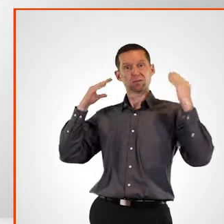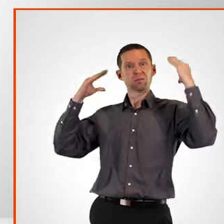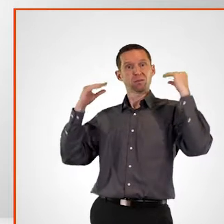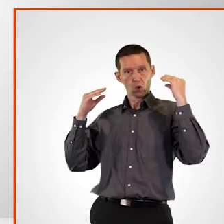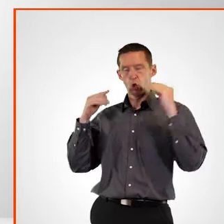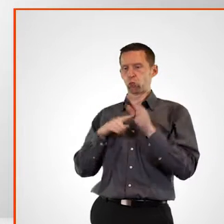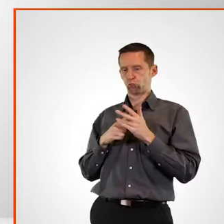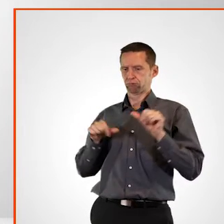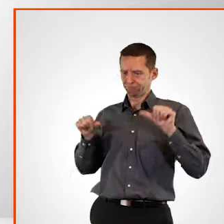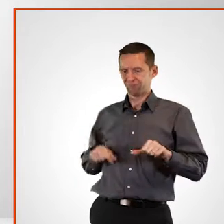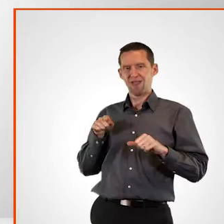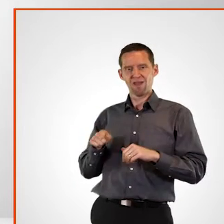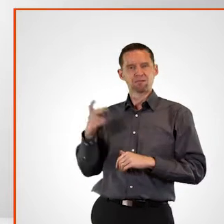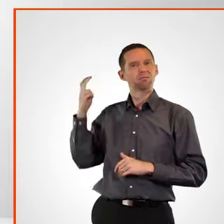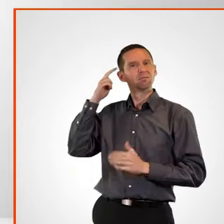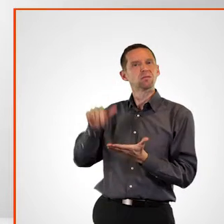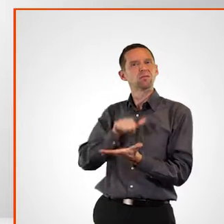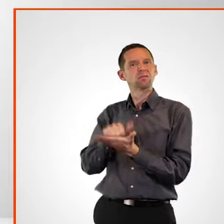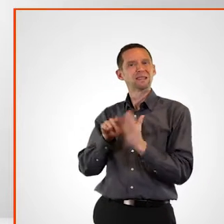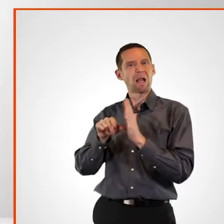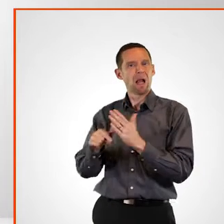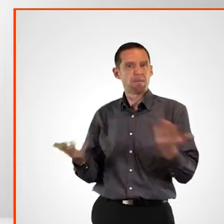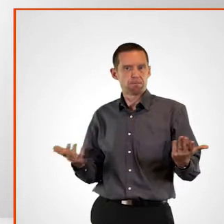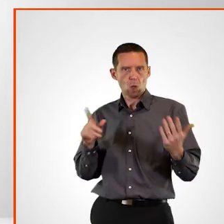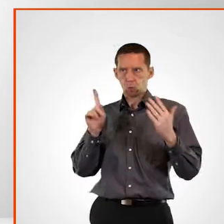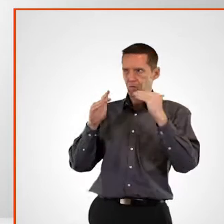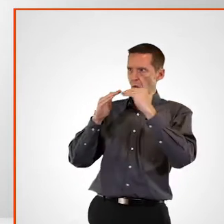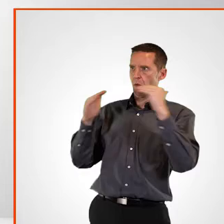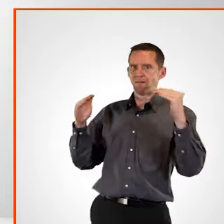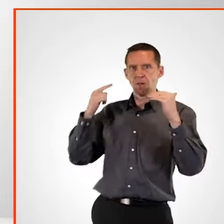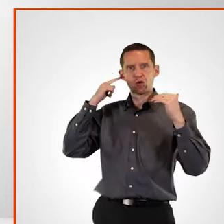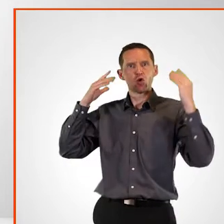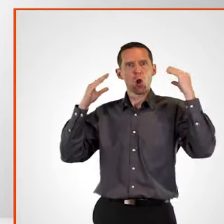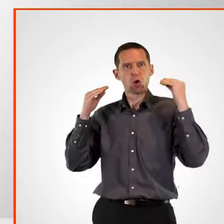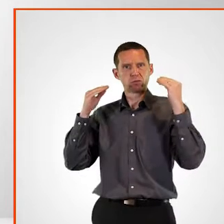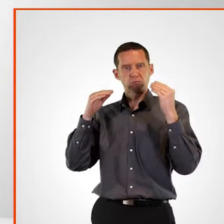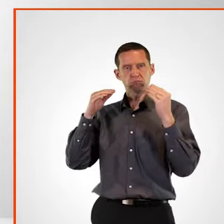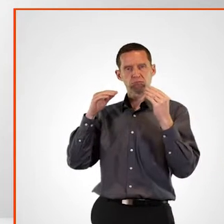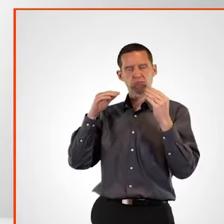..for cochlear implantation? What level of hearing loss is equivalent